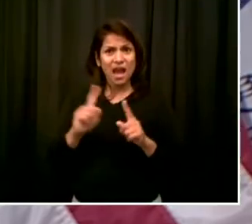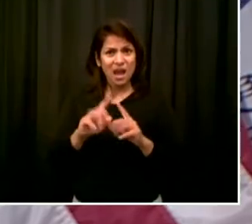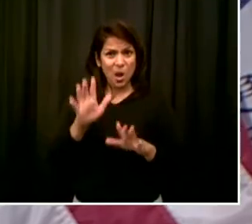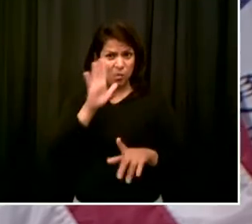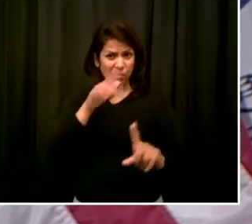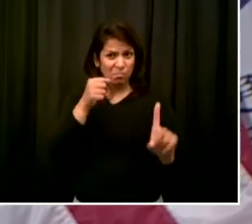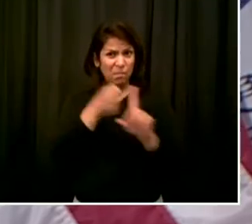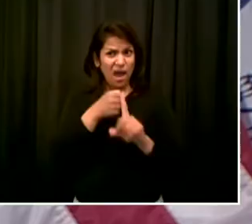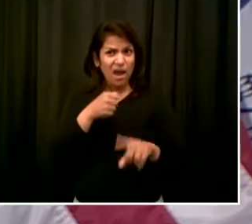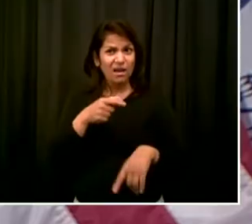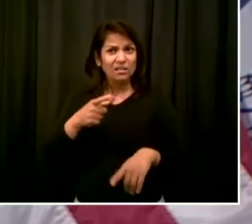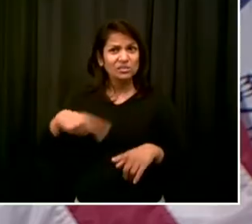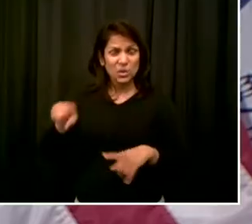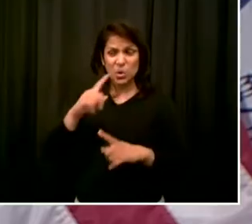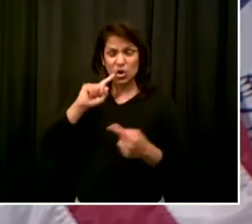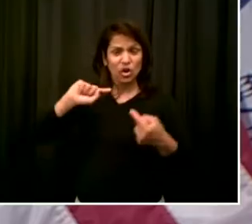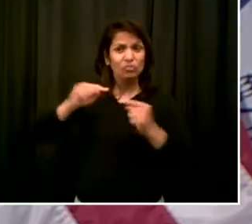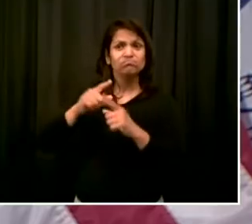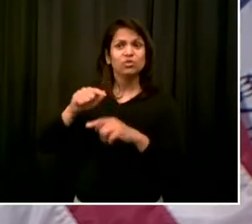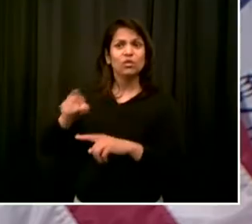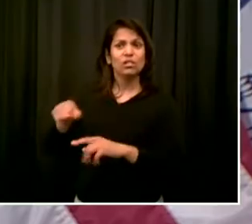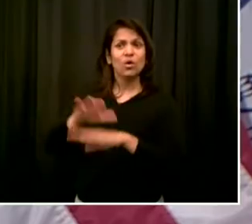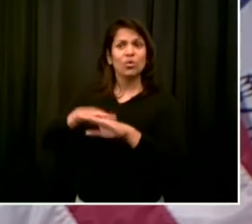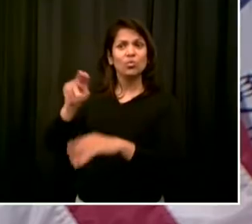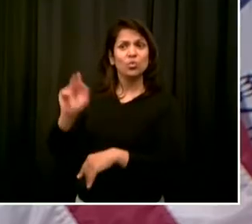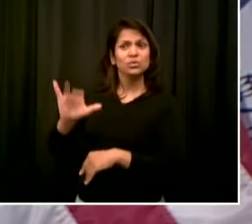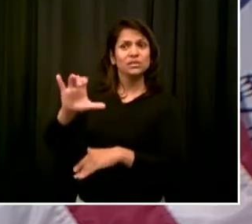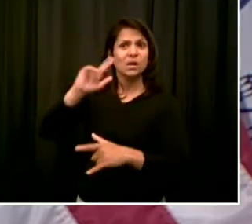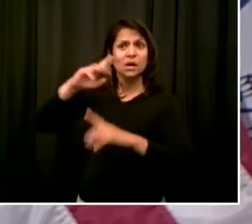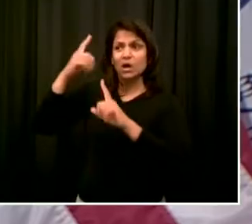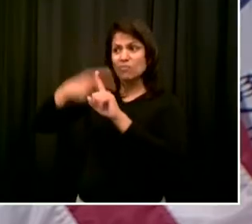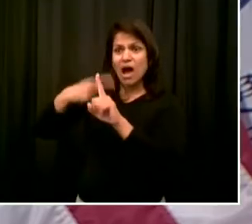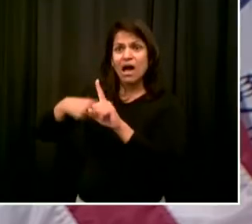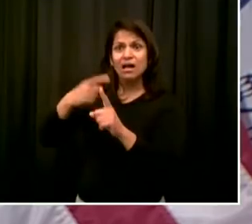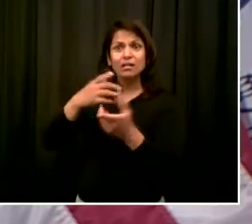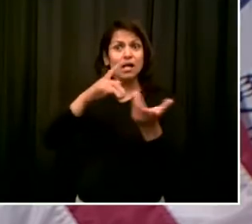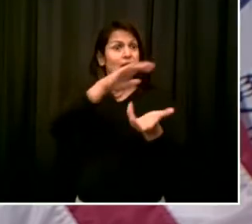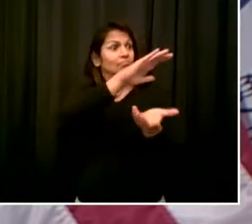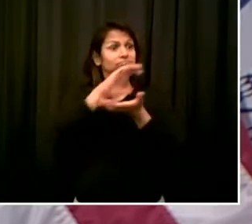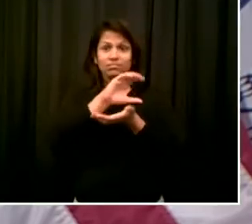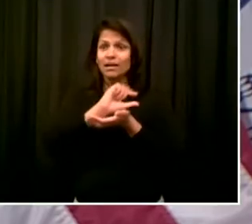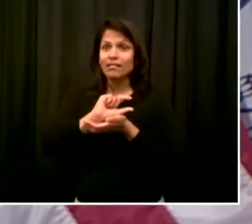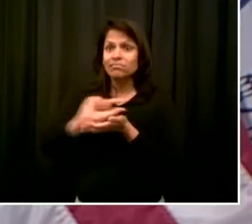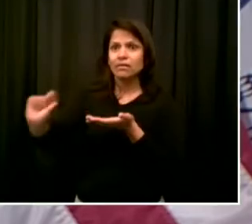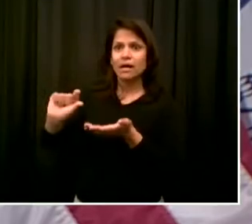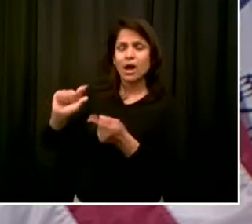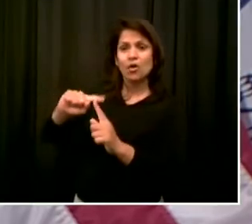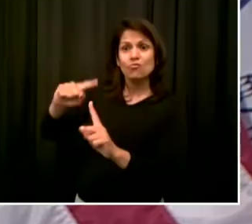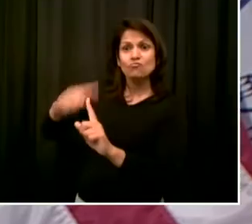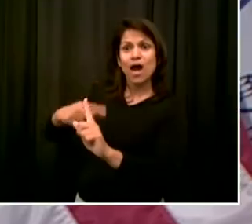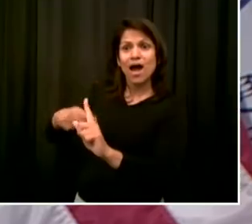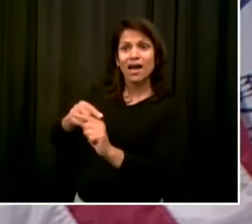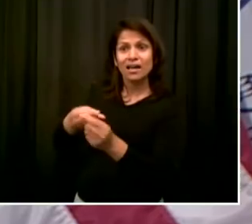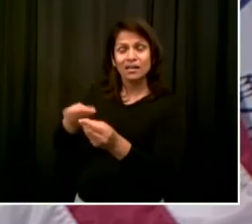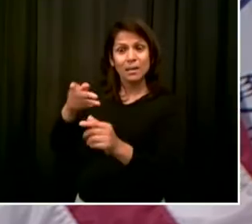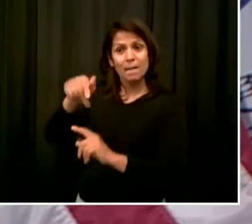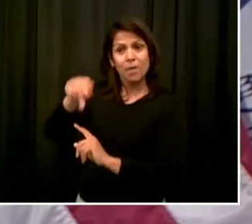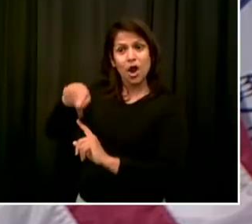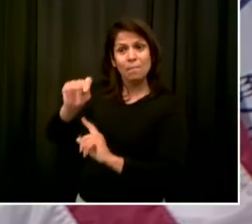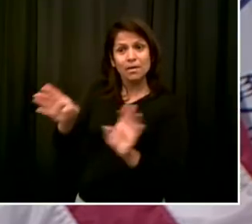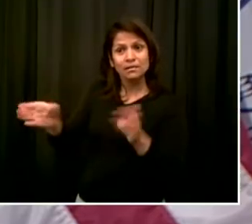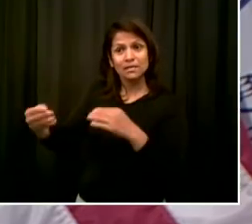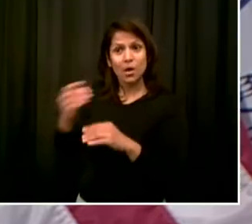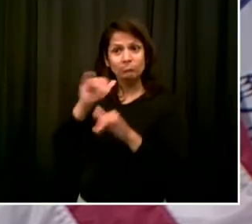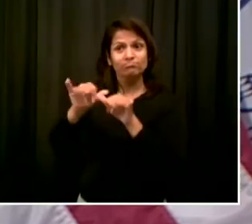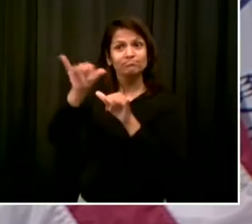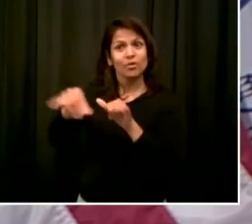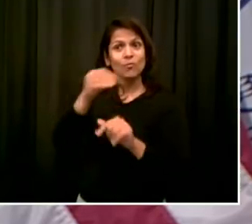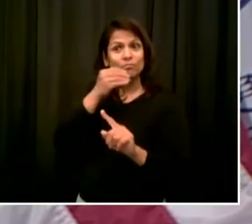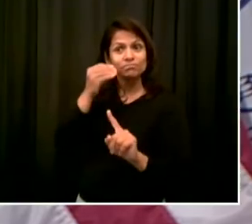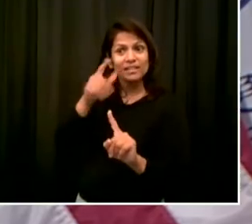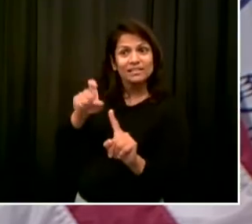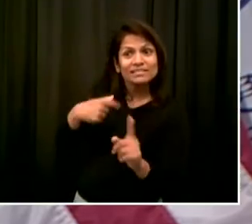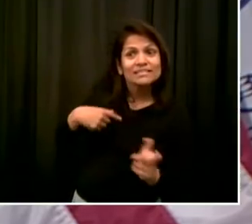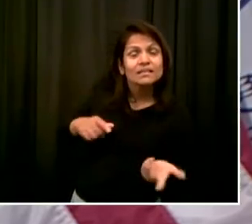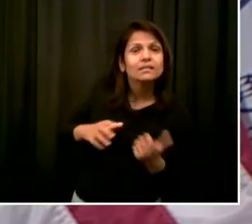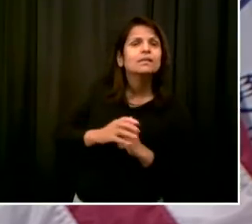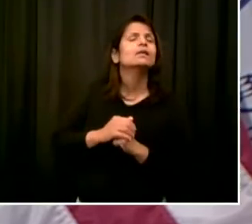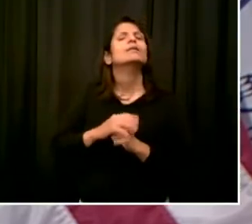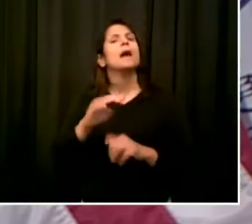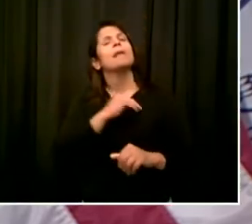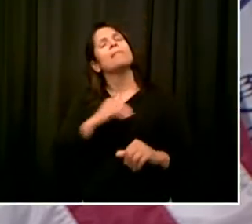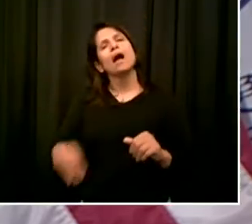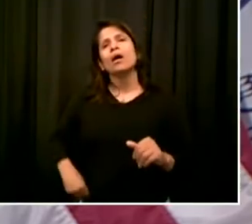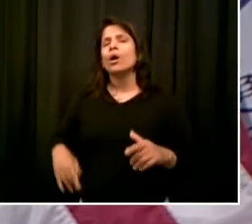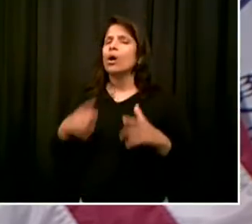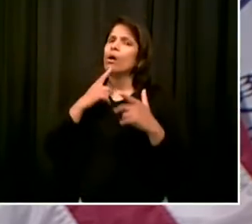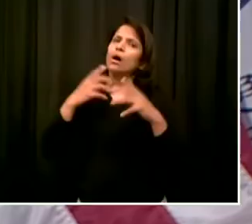LONGER BE RECEIVING THAT.